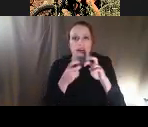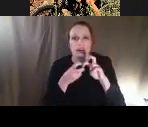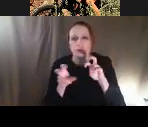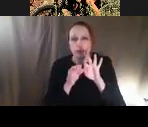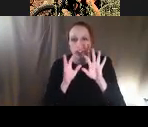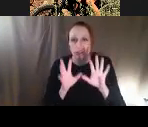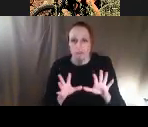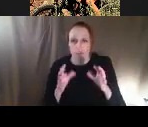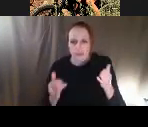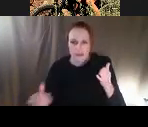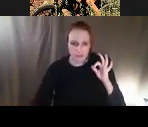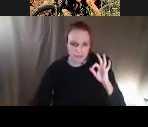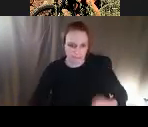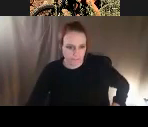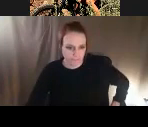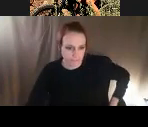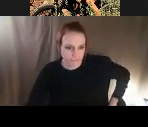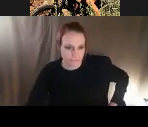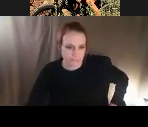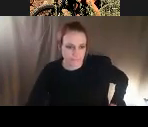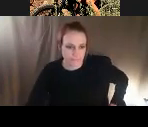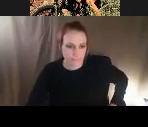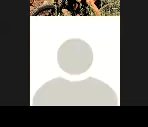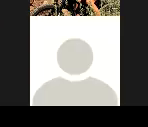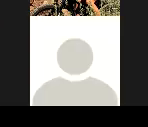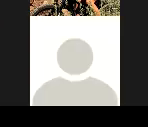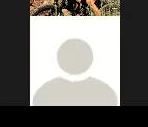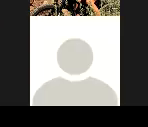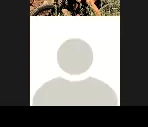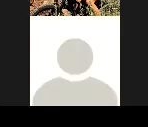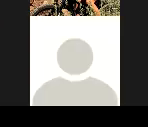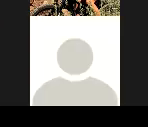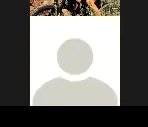Trauma informed. I'm assuming most of you again, have experienced some of this, but just to kind of give that brief